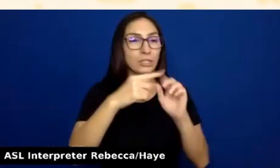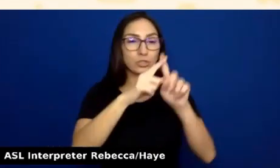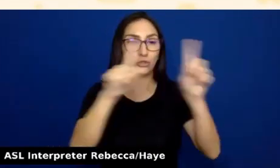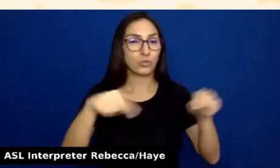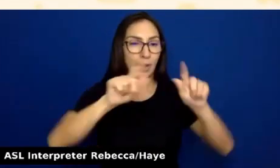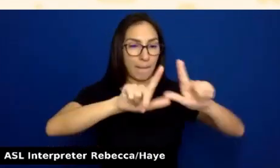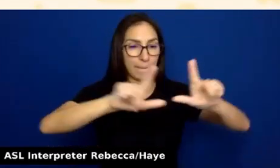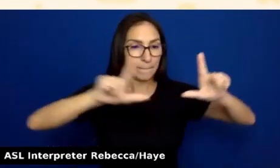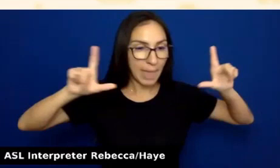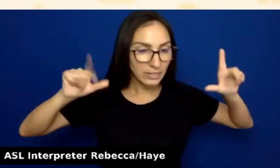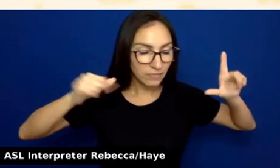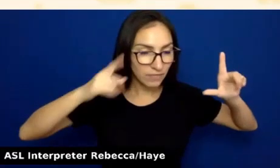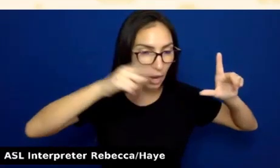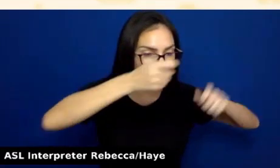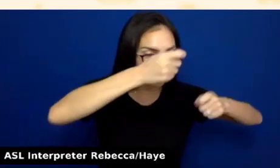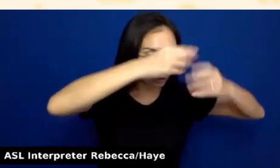just because they switched what item was in focus.